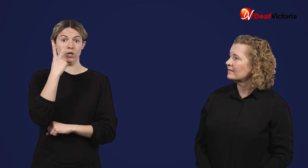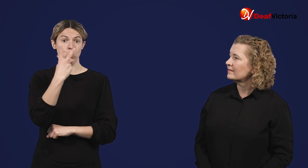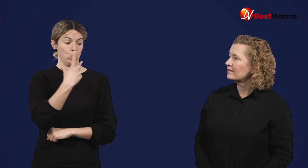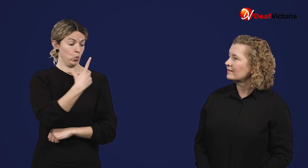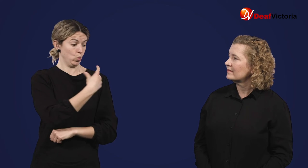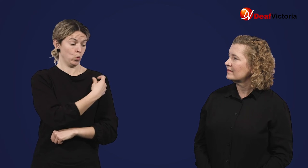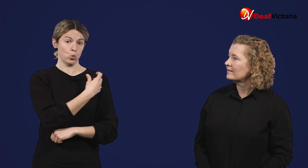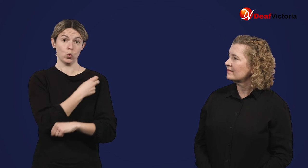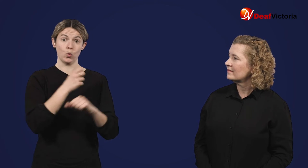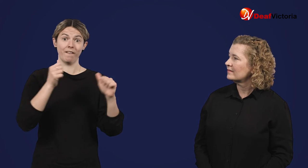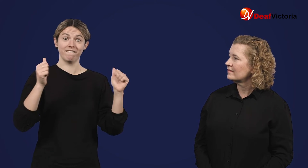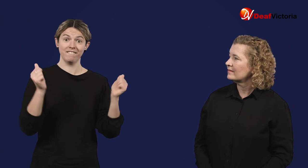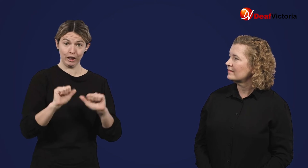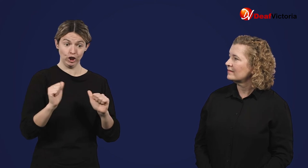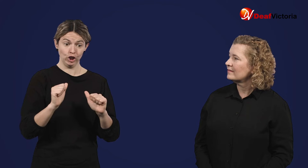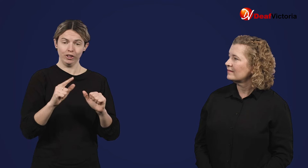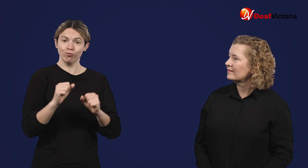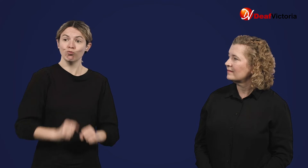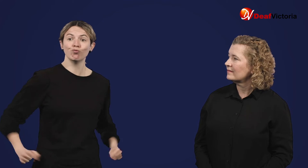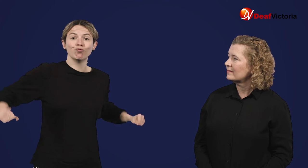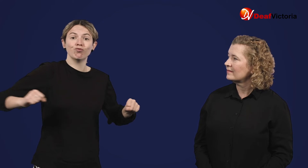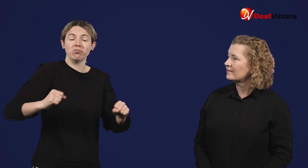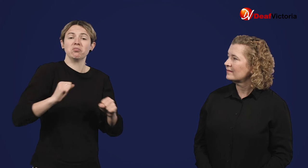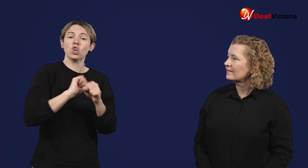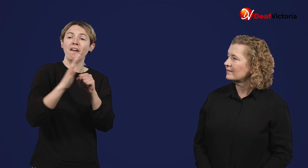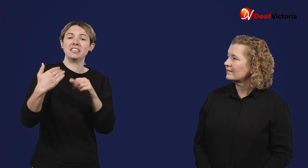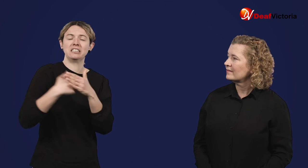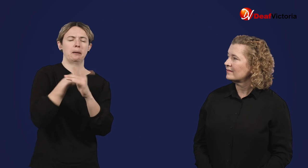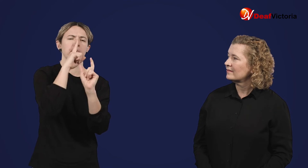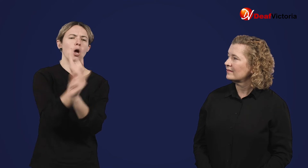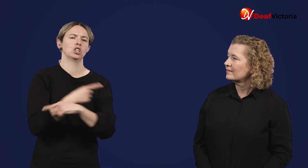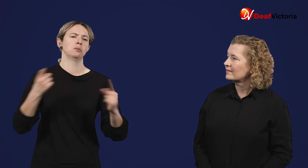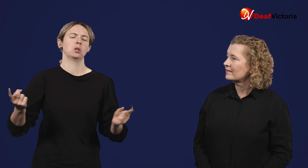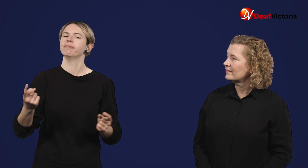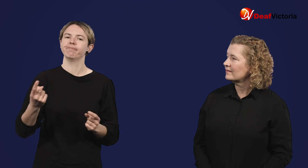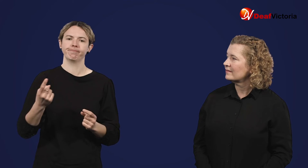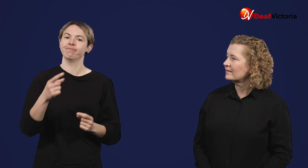Even after you've received both vaccine doses, it's still possible to get sick with COVID-19,